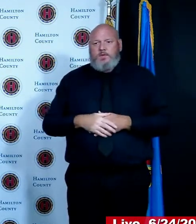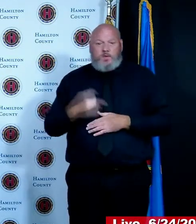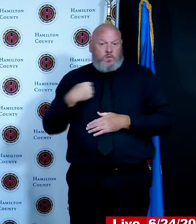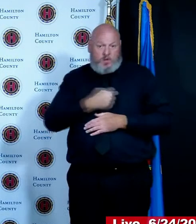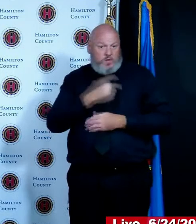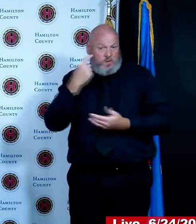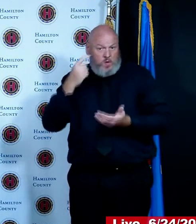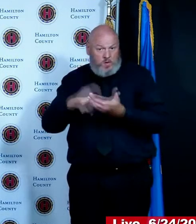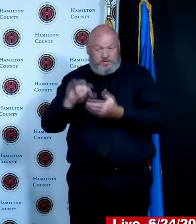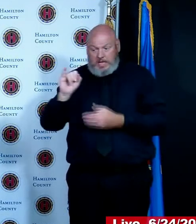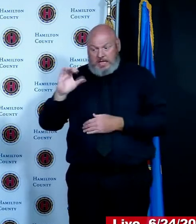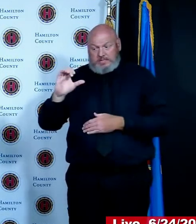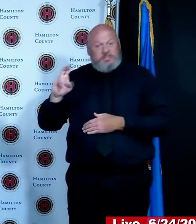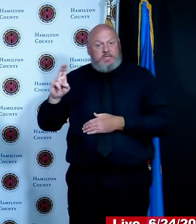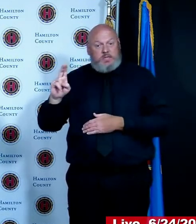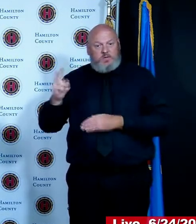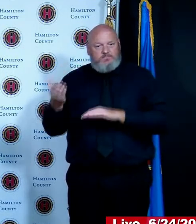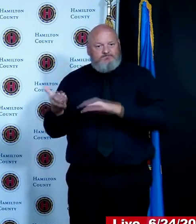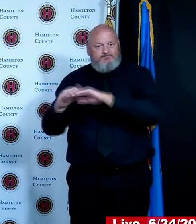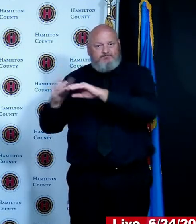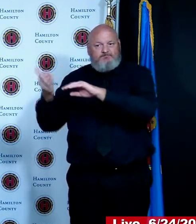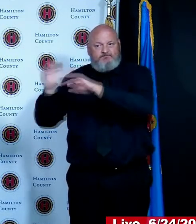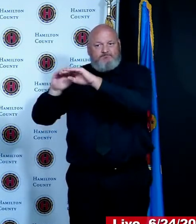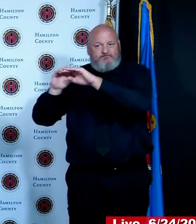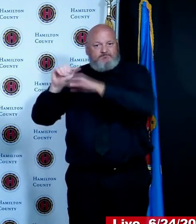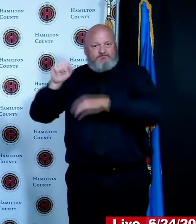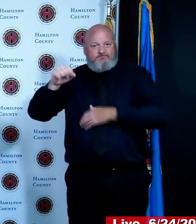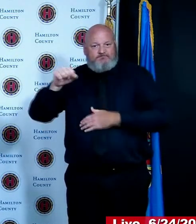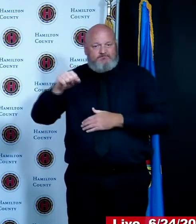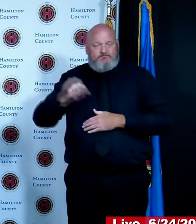showing more cases the real numbers that were concerning to us are when